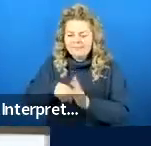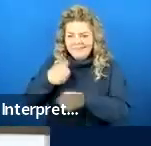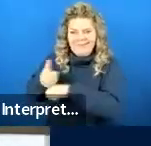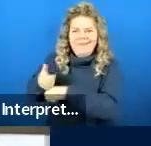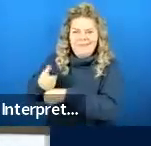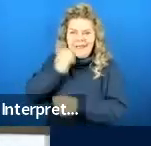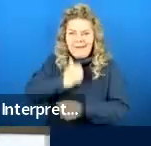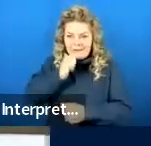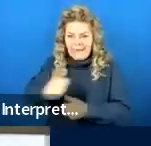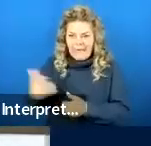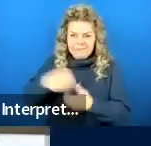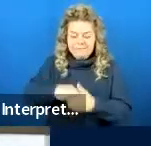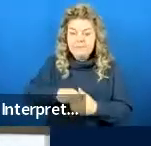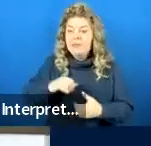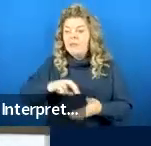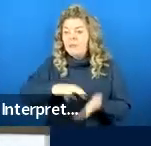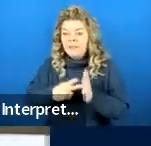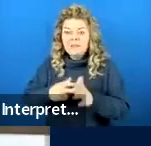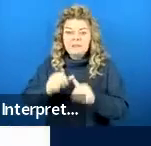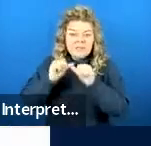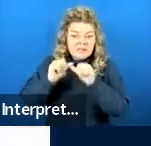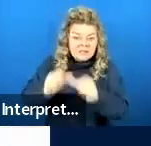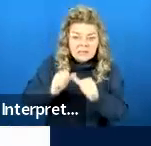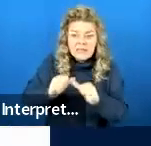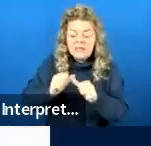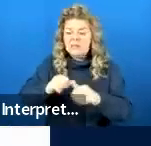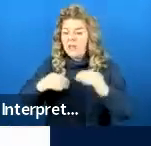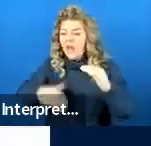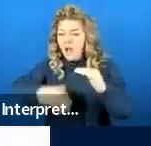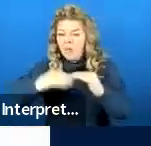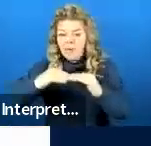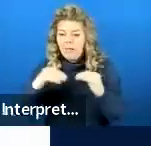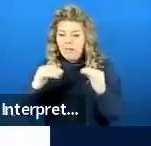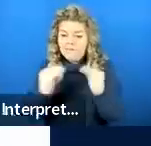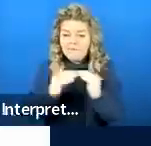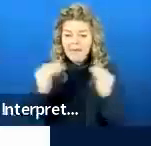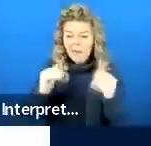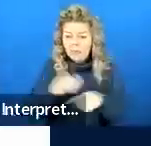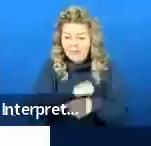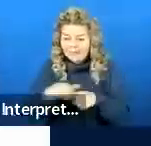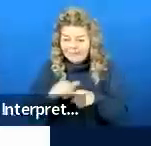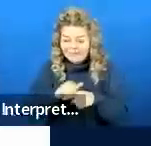We ensure consistent, fair, equitable practices. For example, ensuring inclusive language